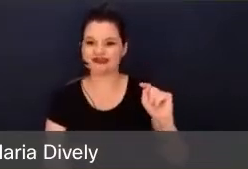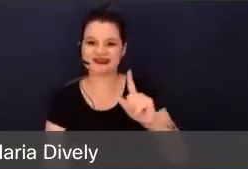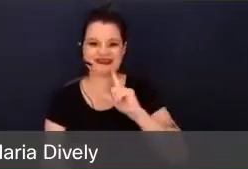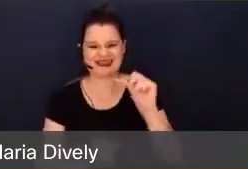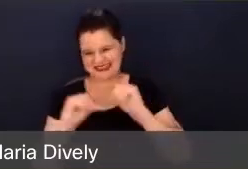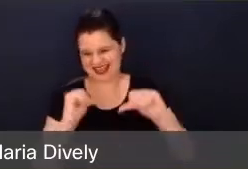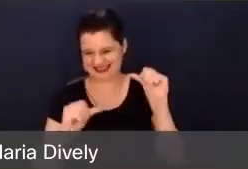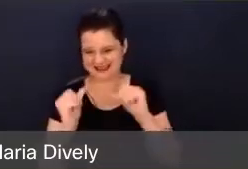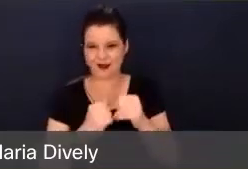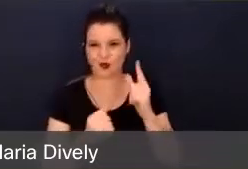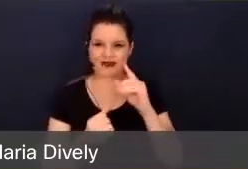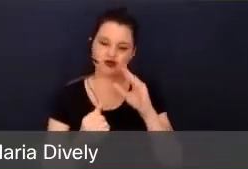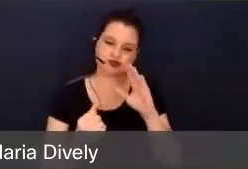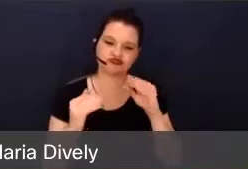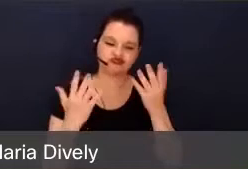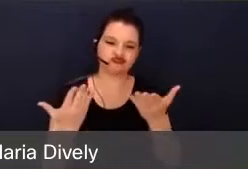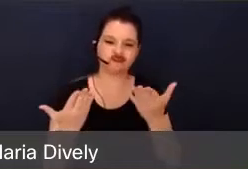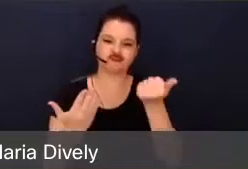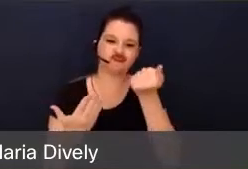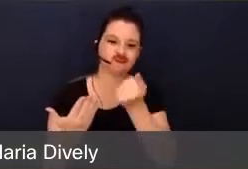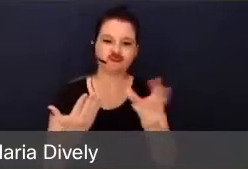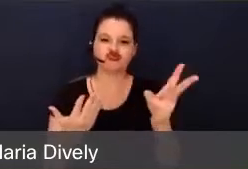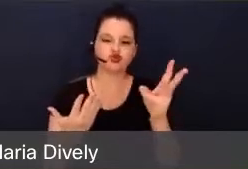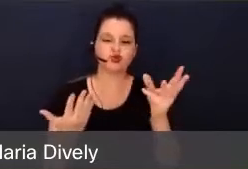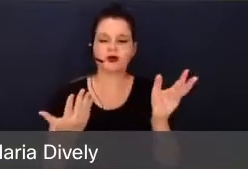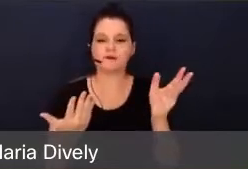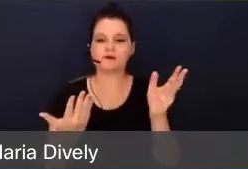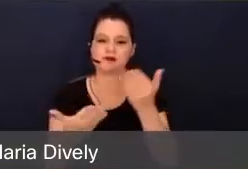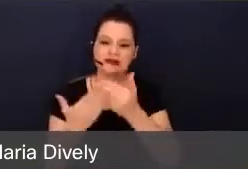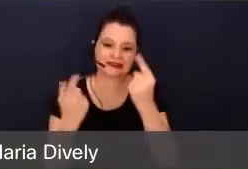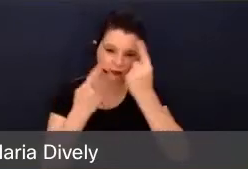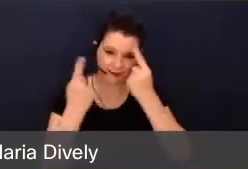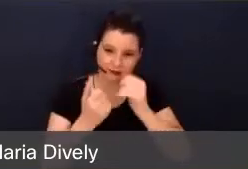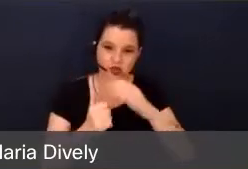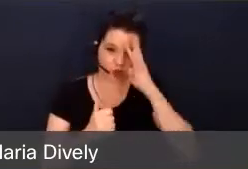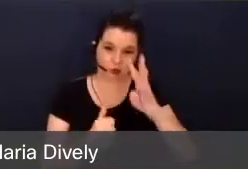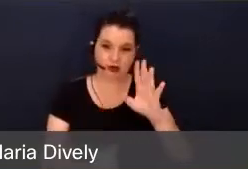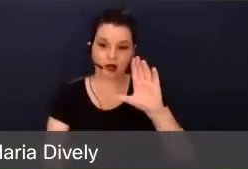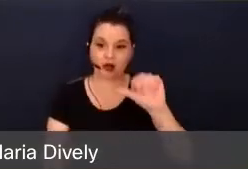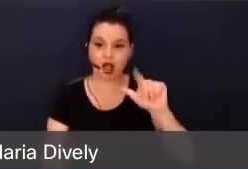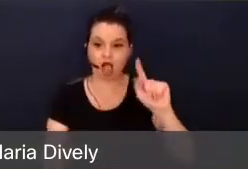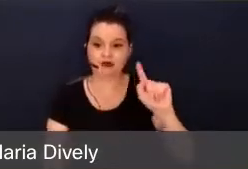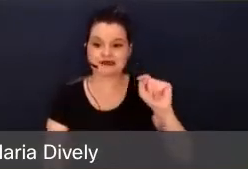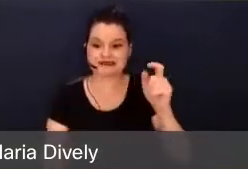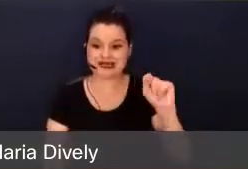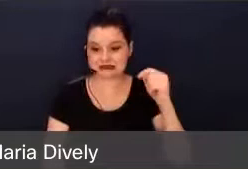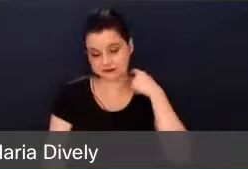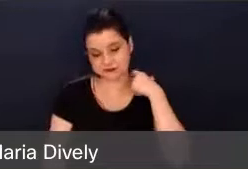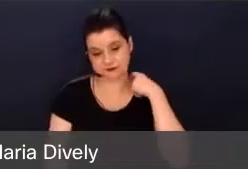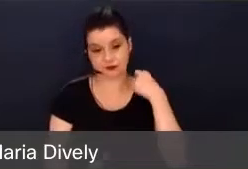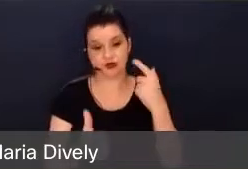So I just kind of wanted to give you a few, um, things to think about when you're creating your Alt text. Uh, the first is